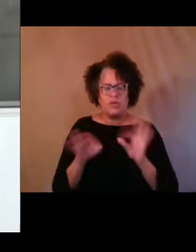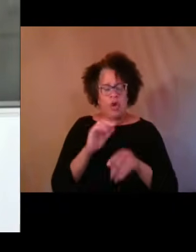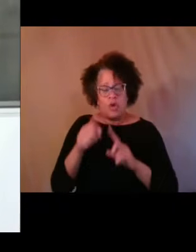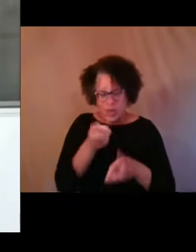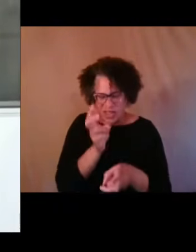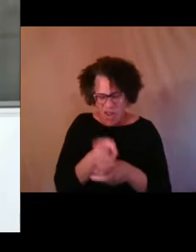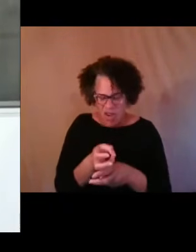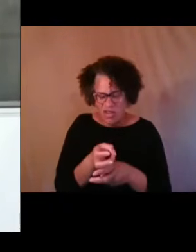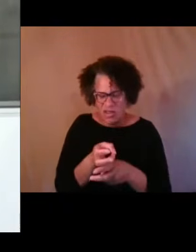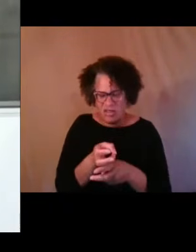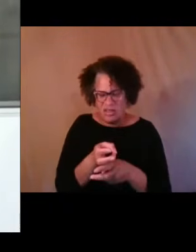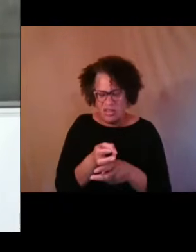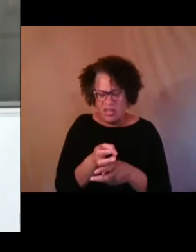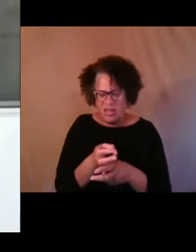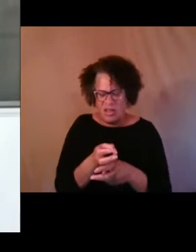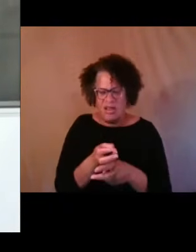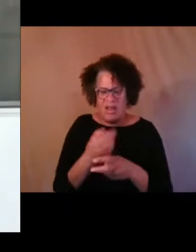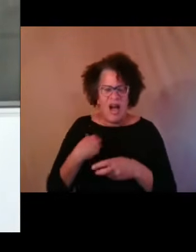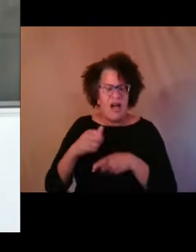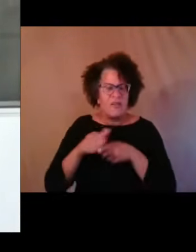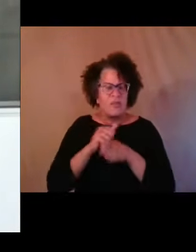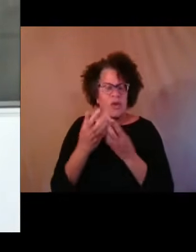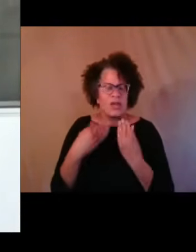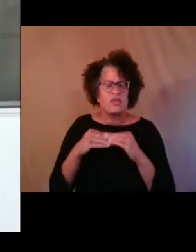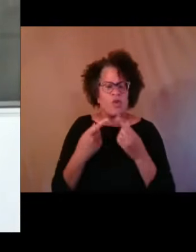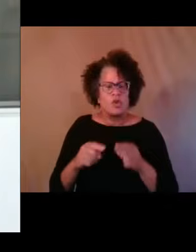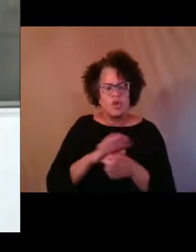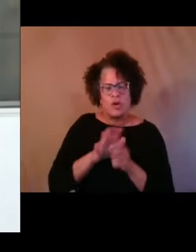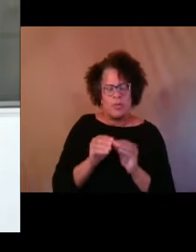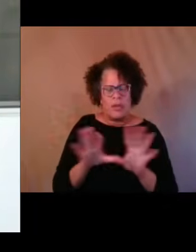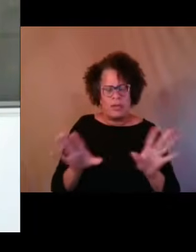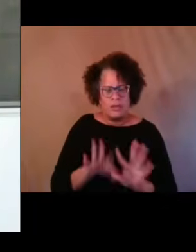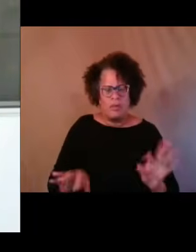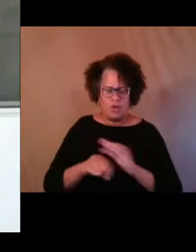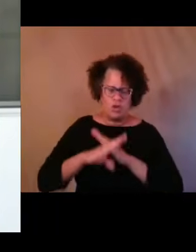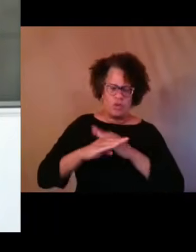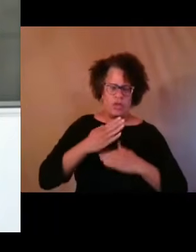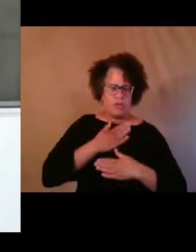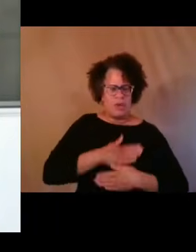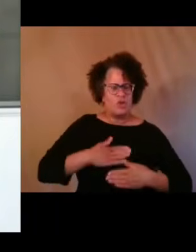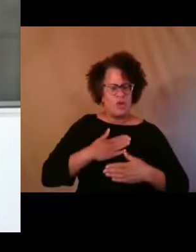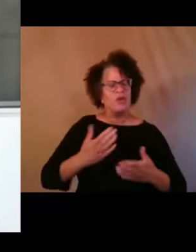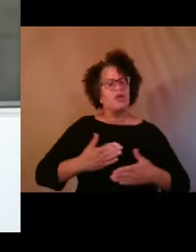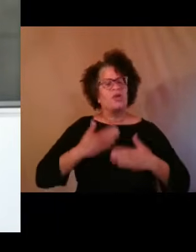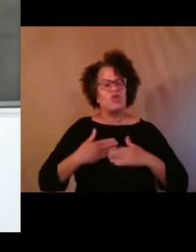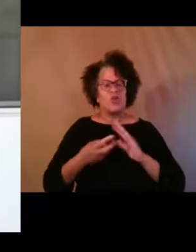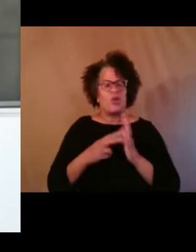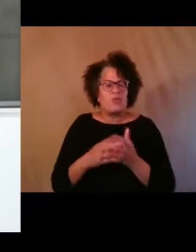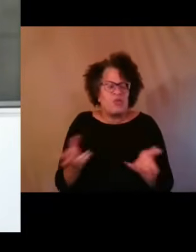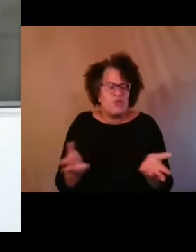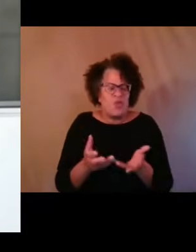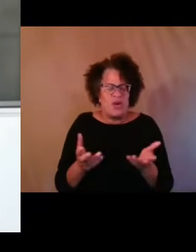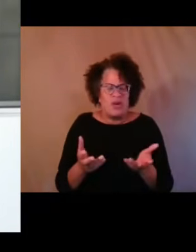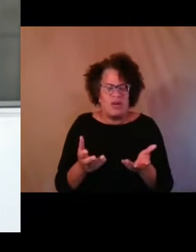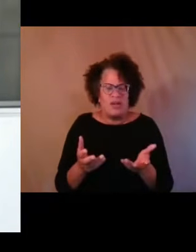That's something I've been practicing more and more during this pandemic. What brings me joy? It could be something big or small.